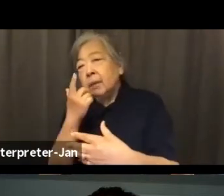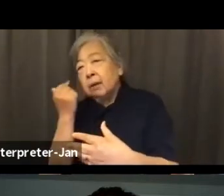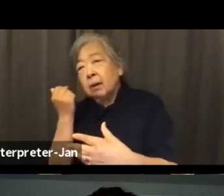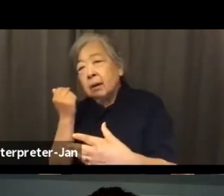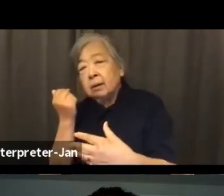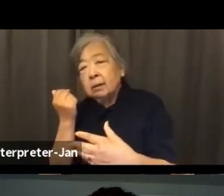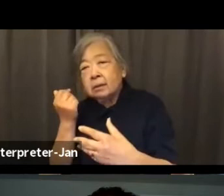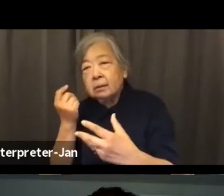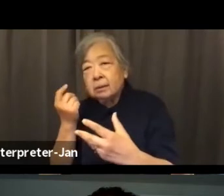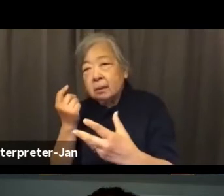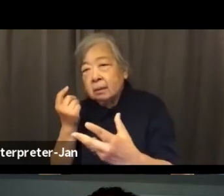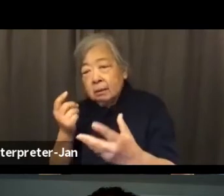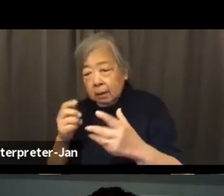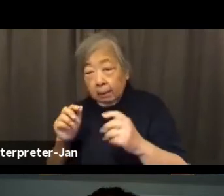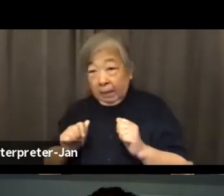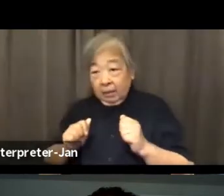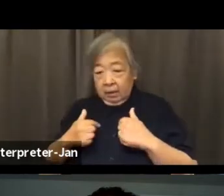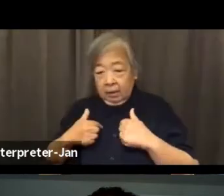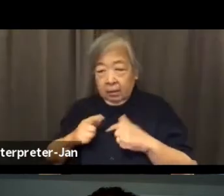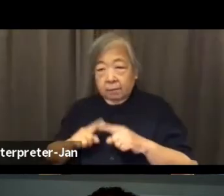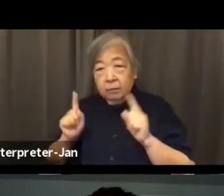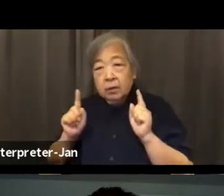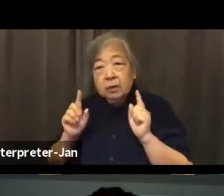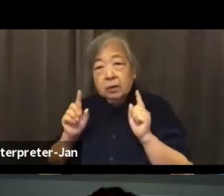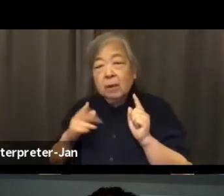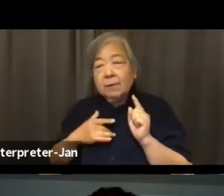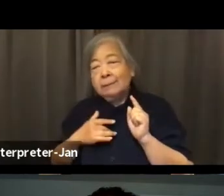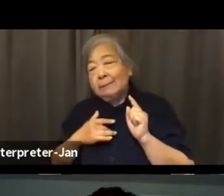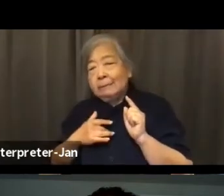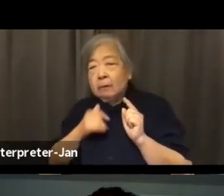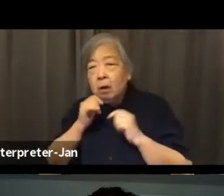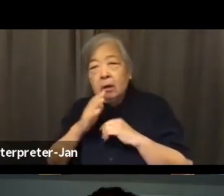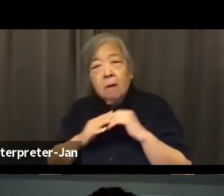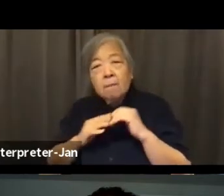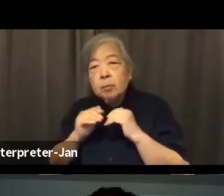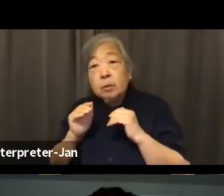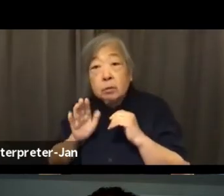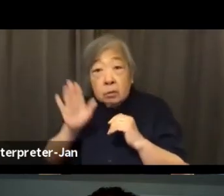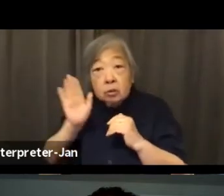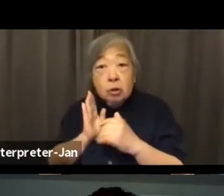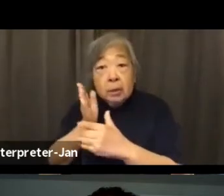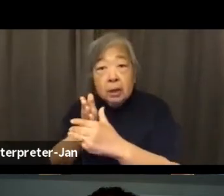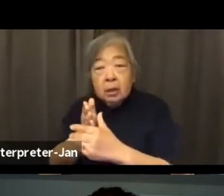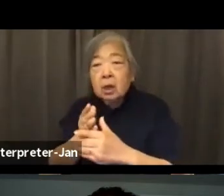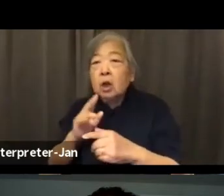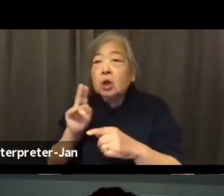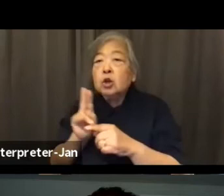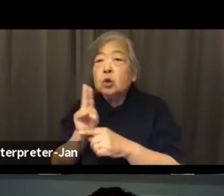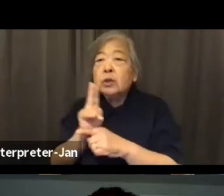difference or feel uncomfortable jumping in, that can be a good way to ensure that you're